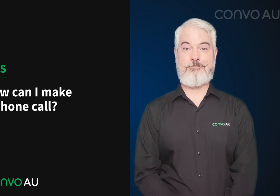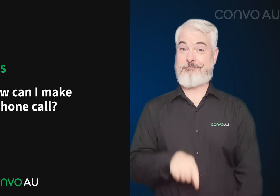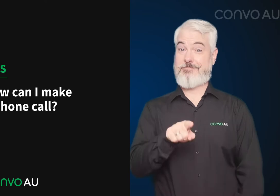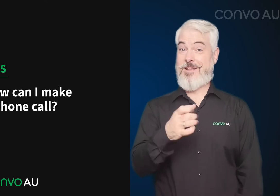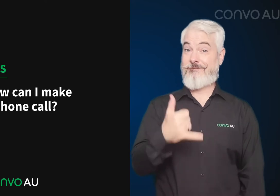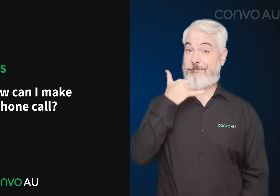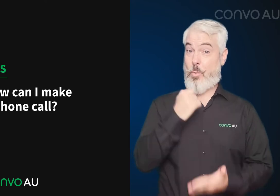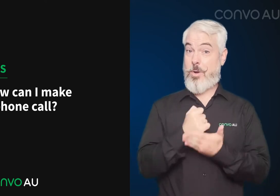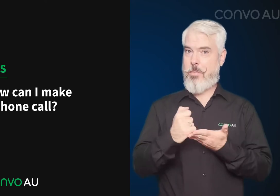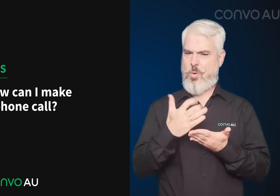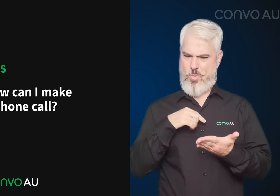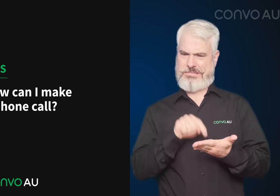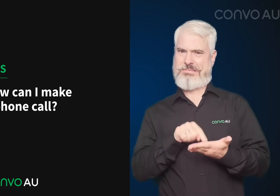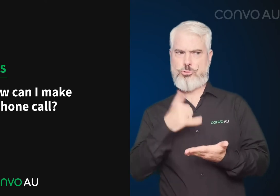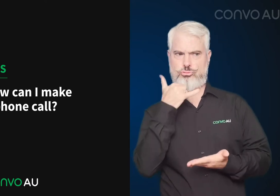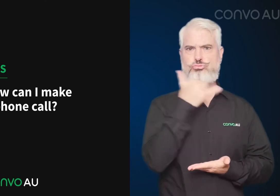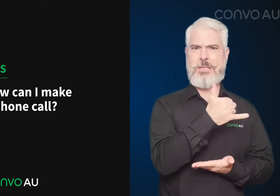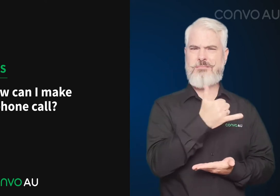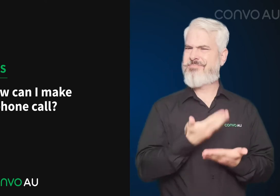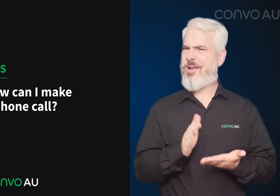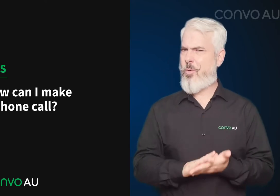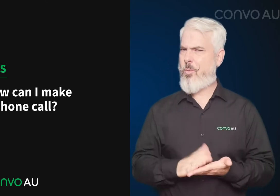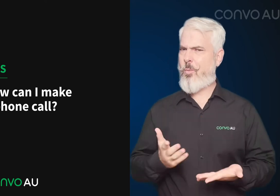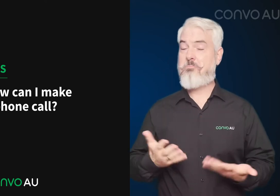Do you have a phone number you want to call?